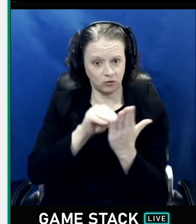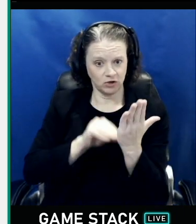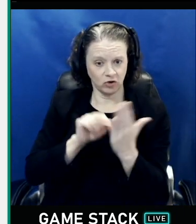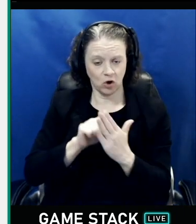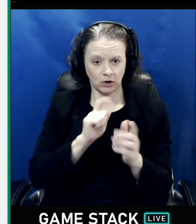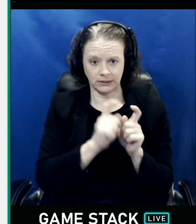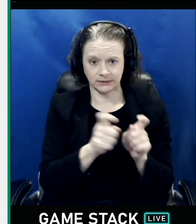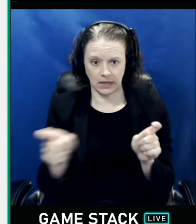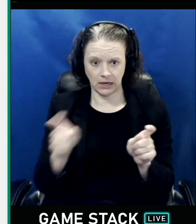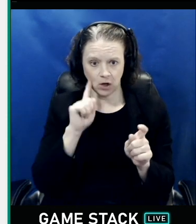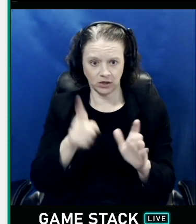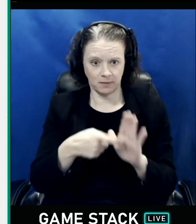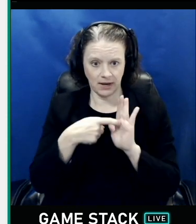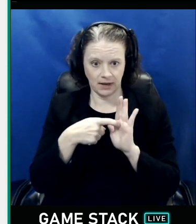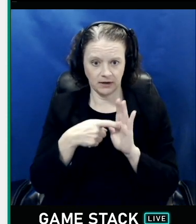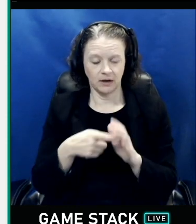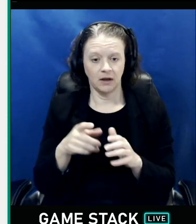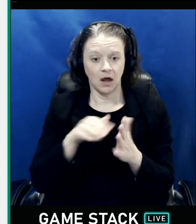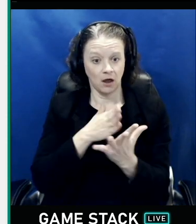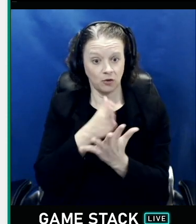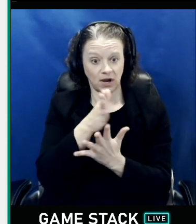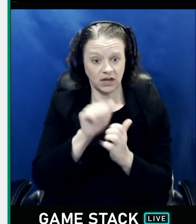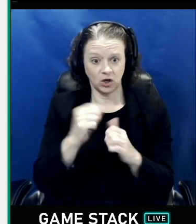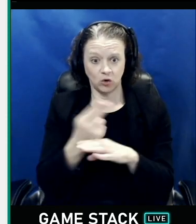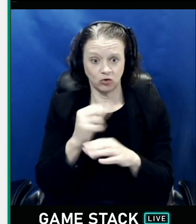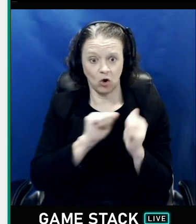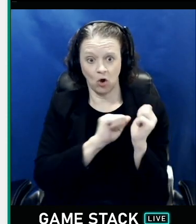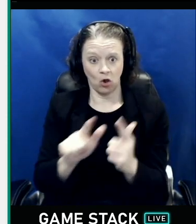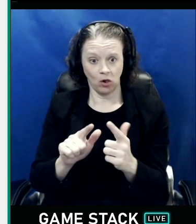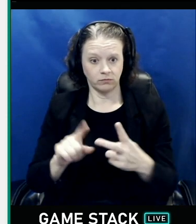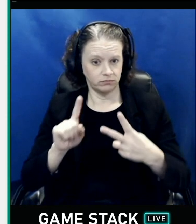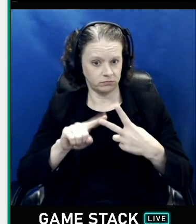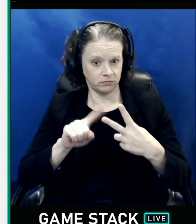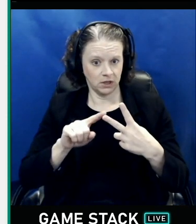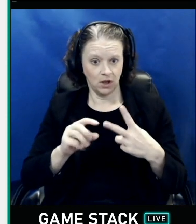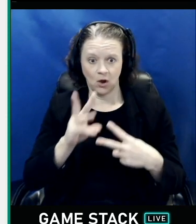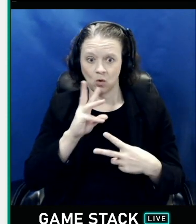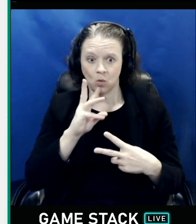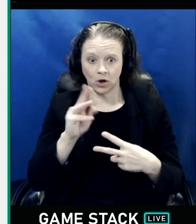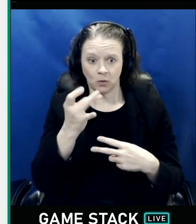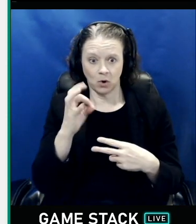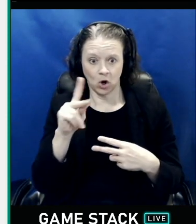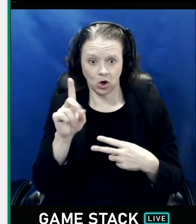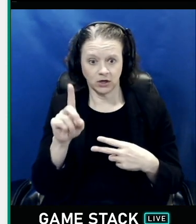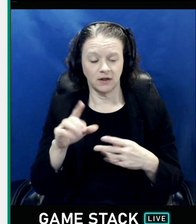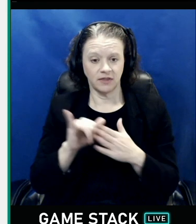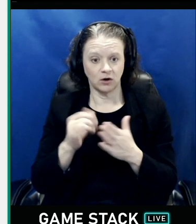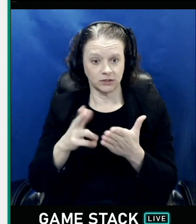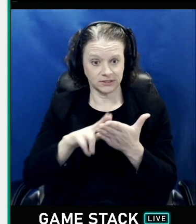A thread may use all resource entries. Watermarked. Resource entries are assigned on demand. When in two- threaded mode,